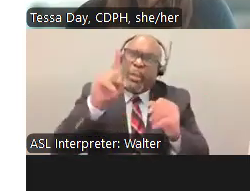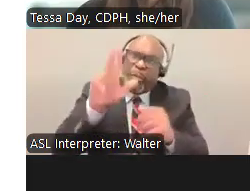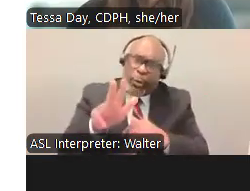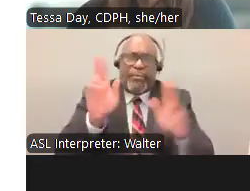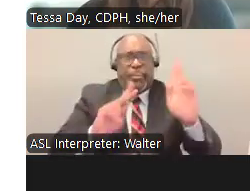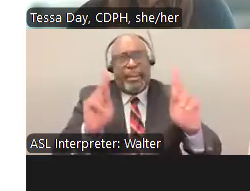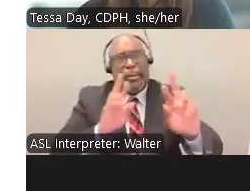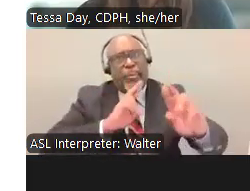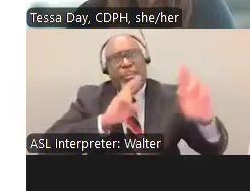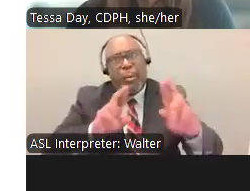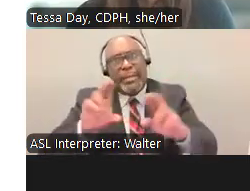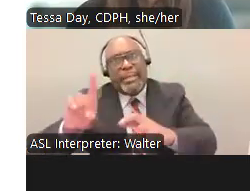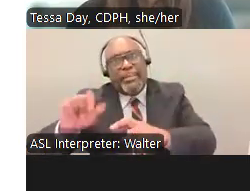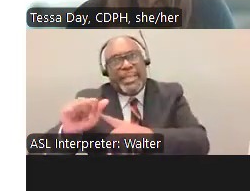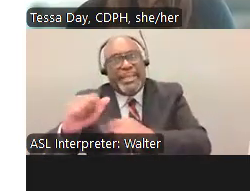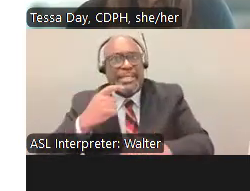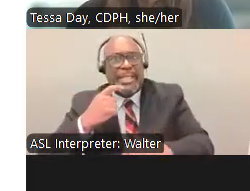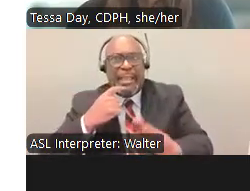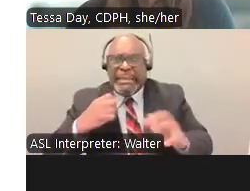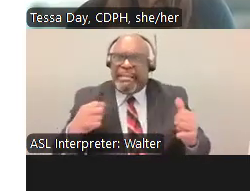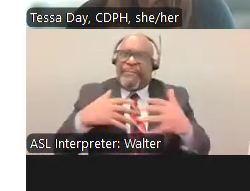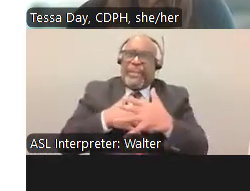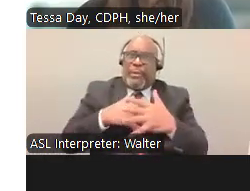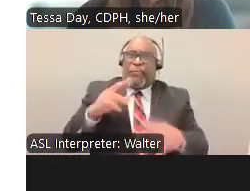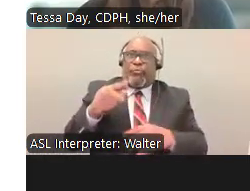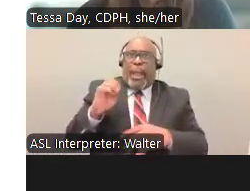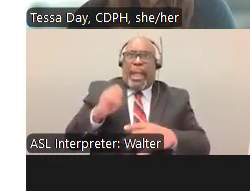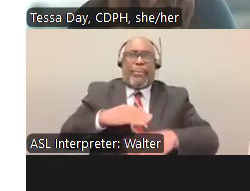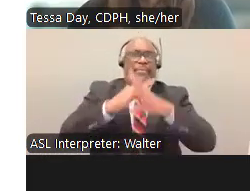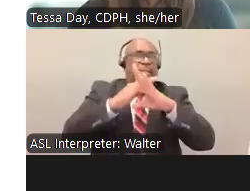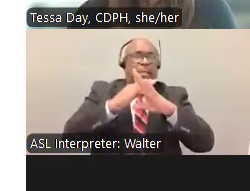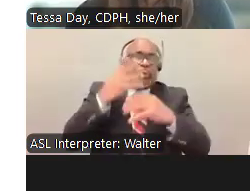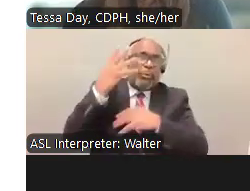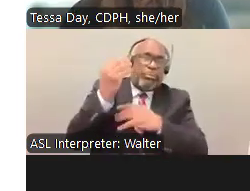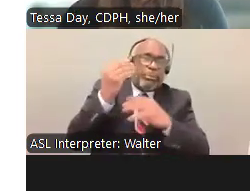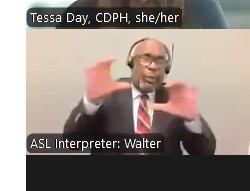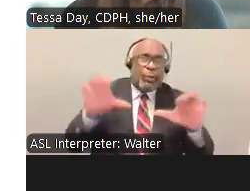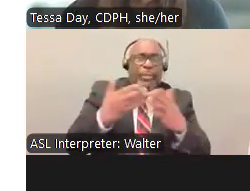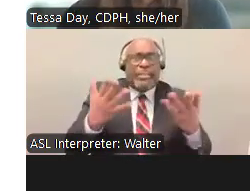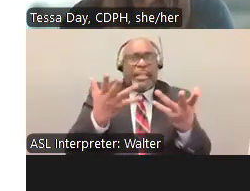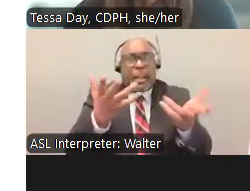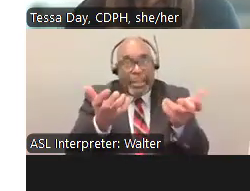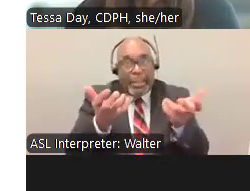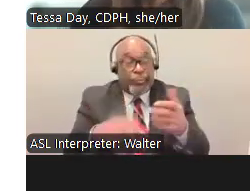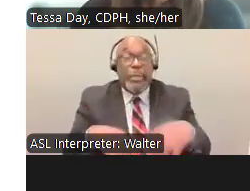13:30:58 reported a disability say that 13:31:00 the fear of crime prevents them 13:31:01 from doing things they want to 13:31:04 do. So when people feel unsafe